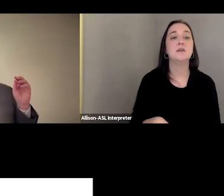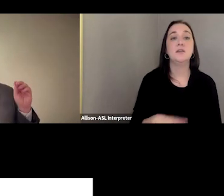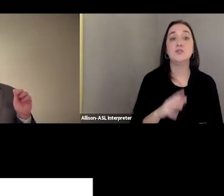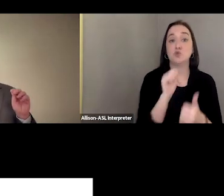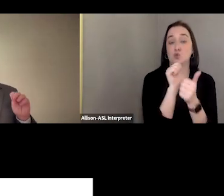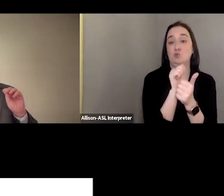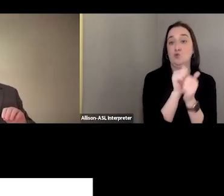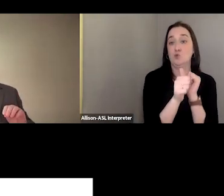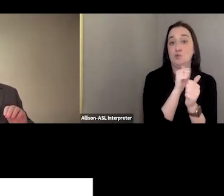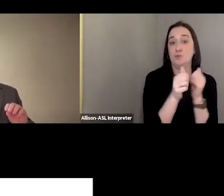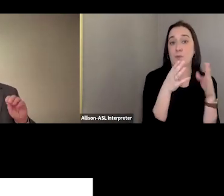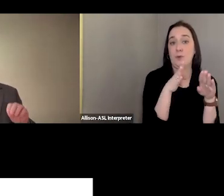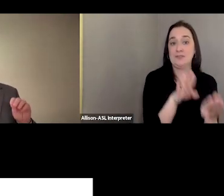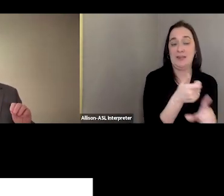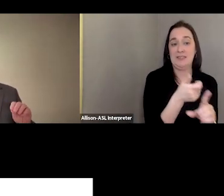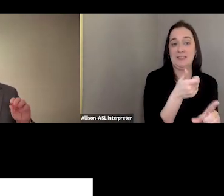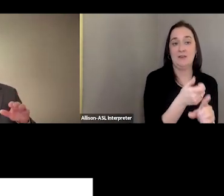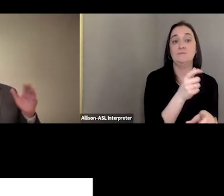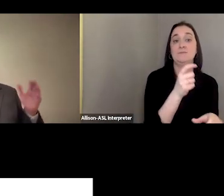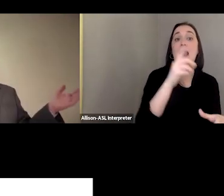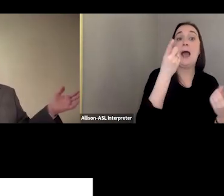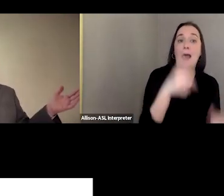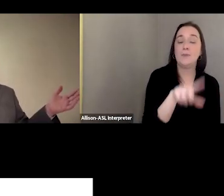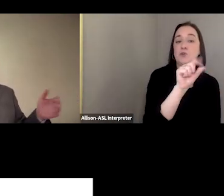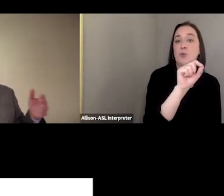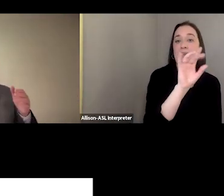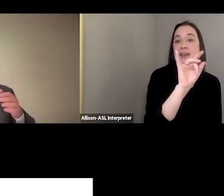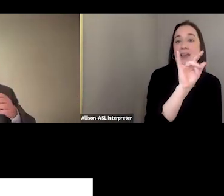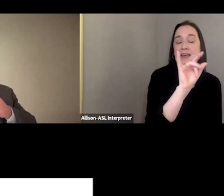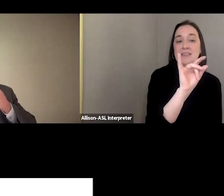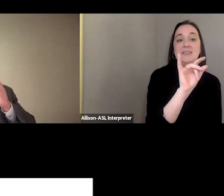So in 2018, the Supreme Court overturned a ruling that basically said